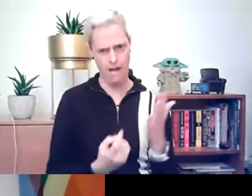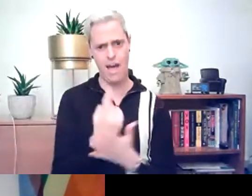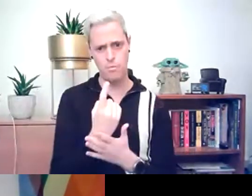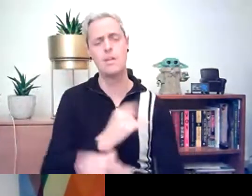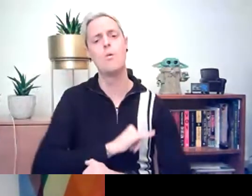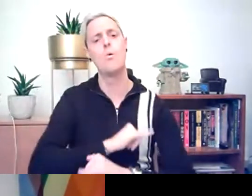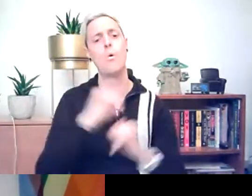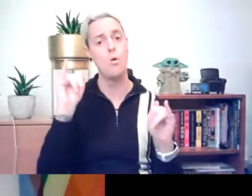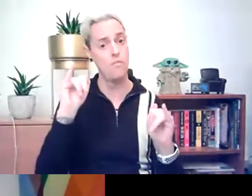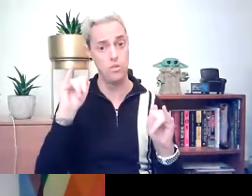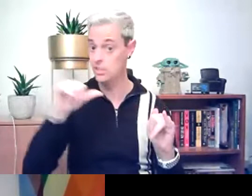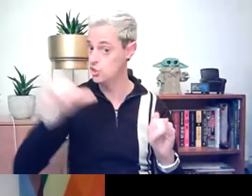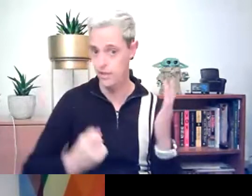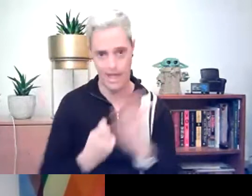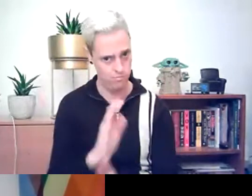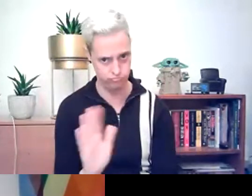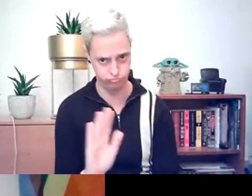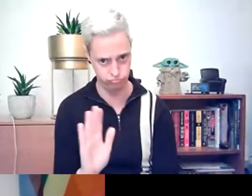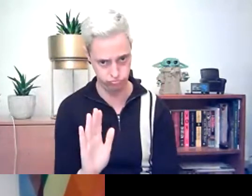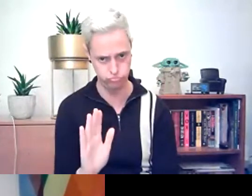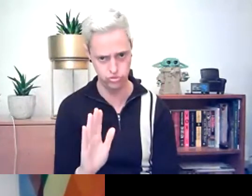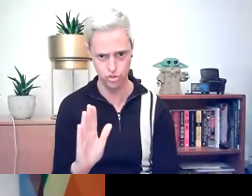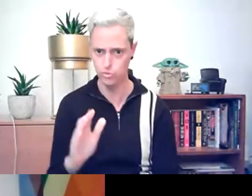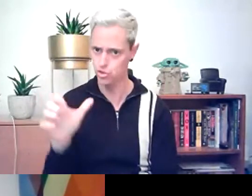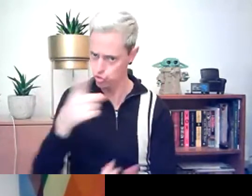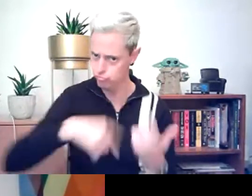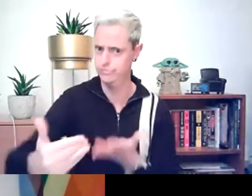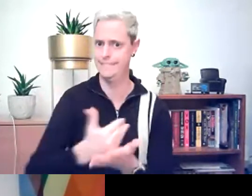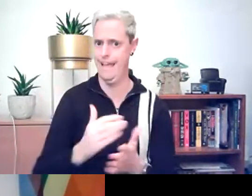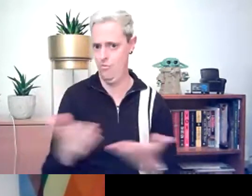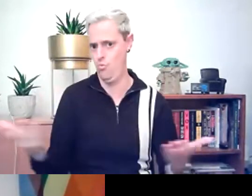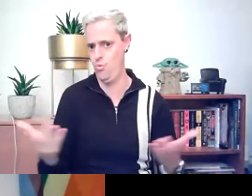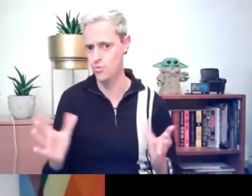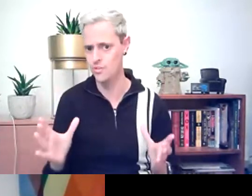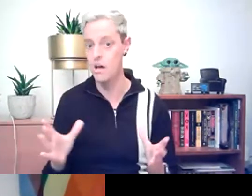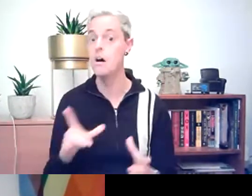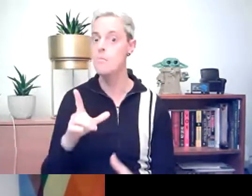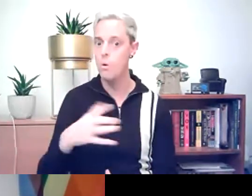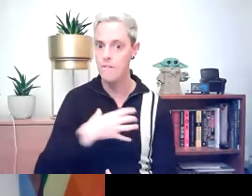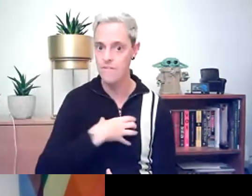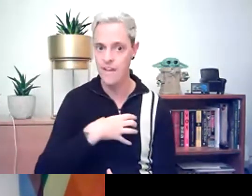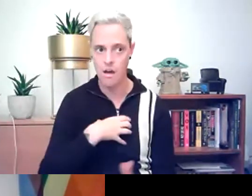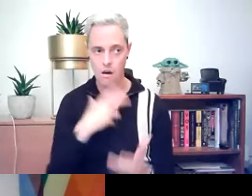shouldn't be a total. Obviously, the fair of those things happening to you can stop